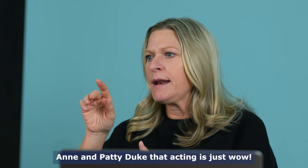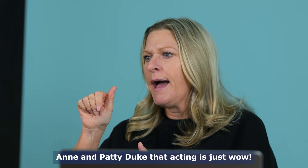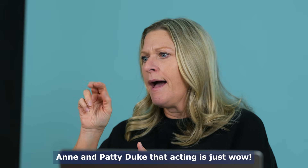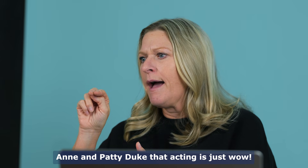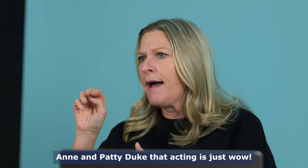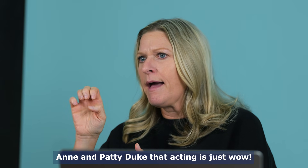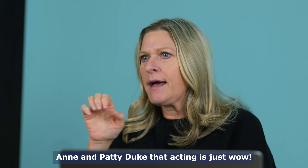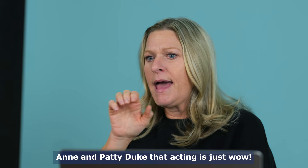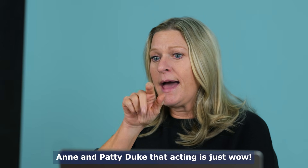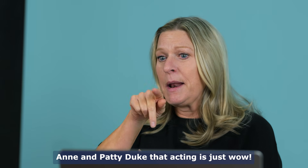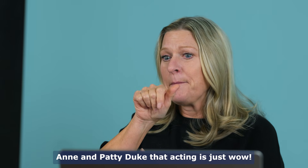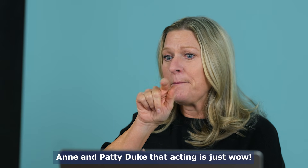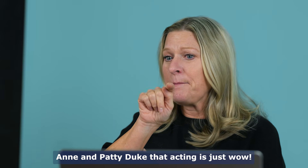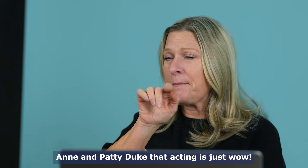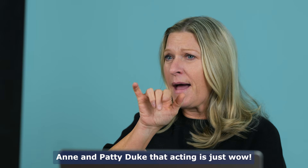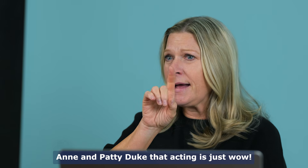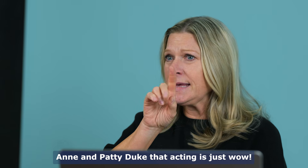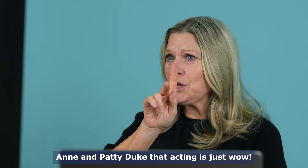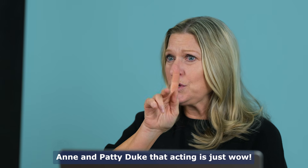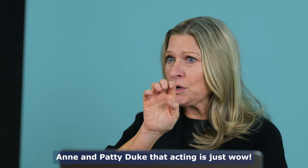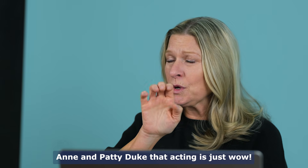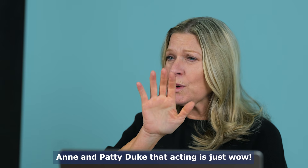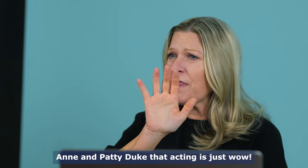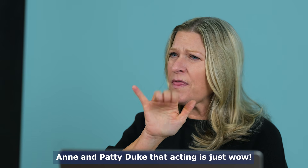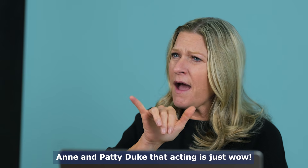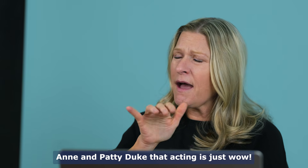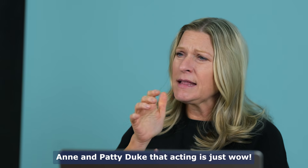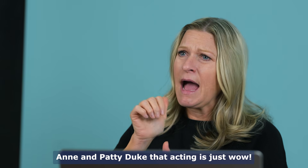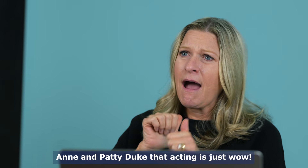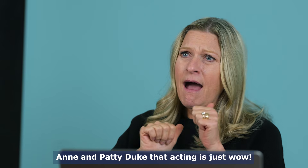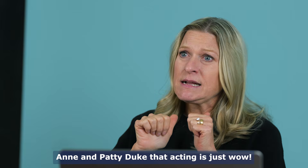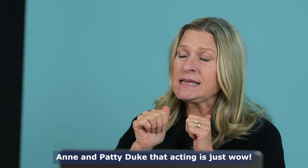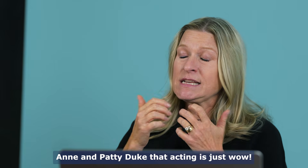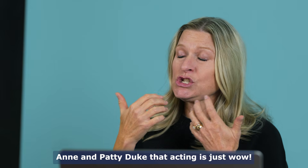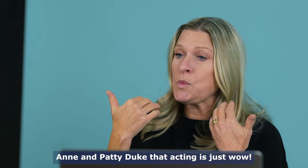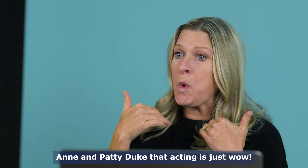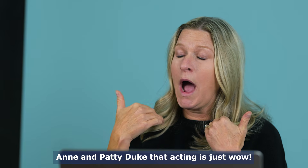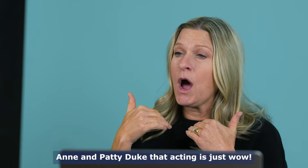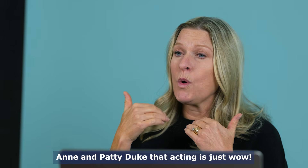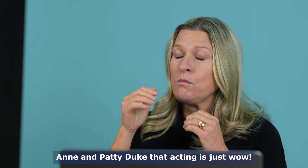Anne and Patty Duke that acting is just wow!